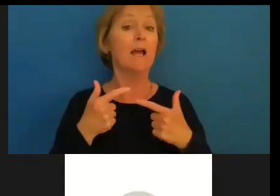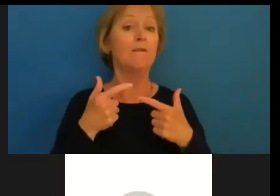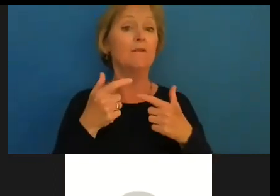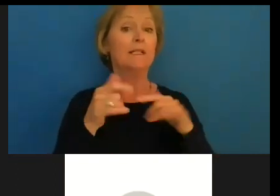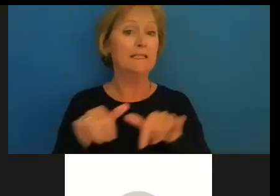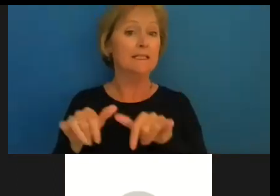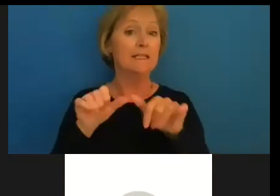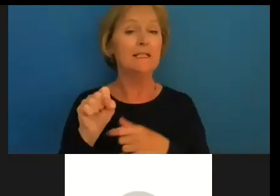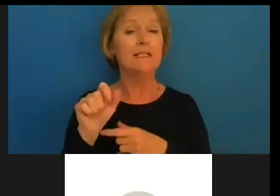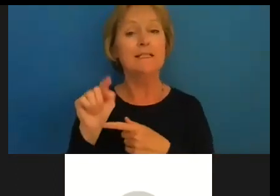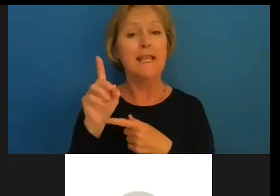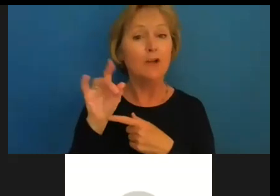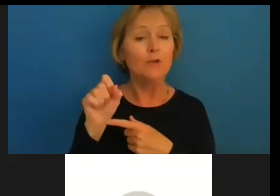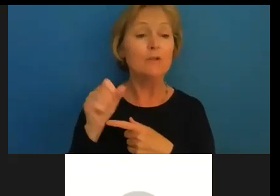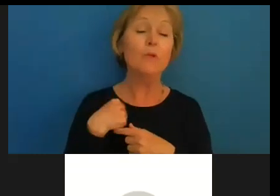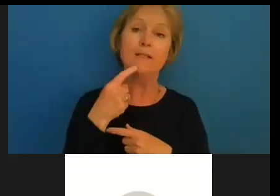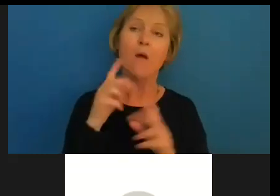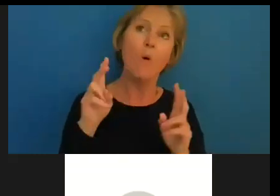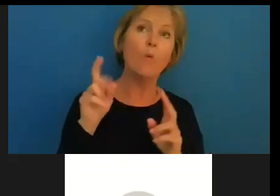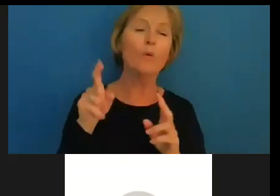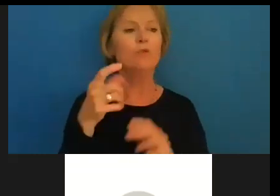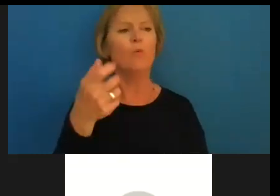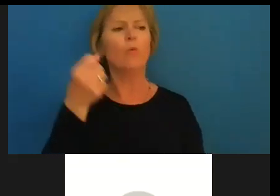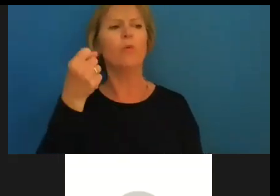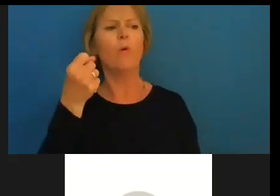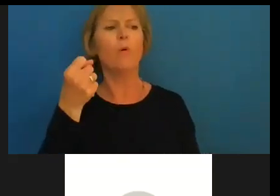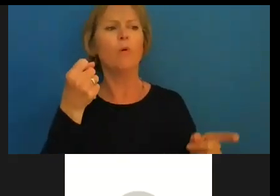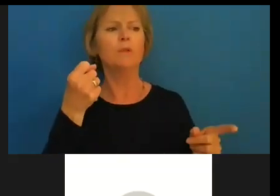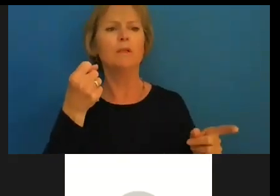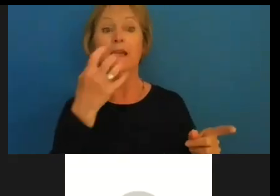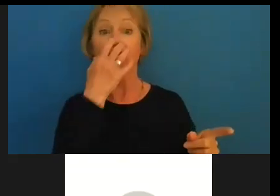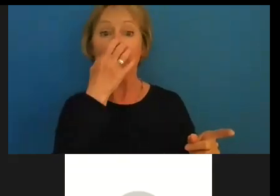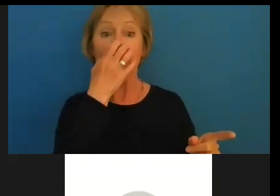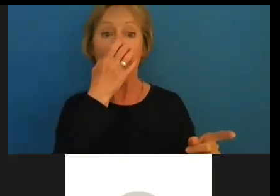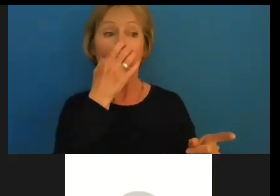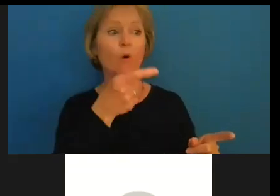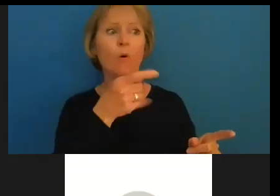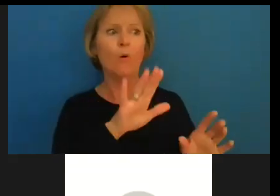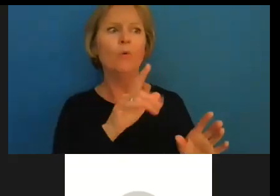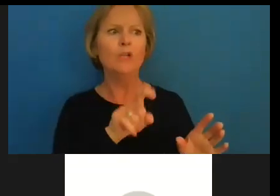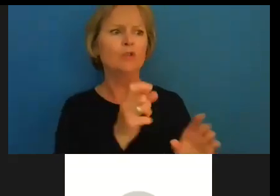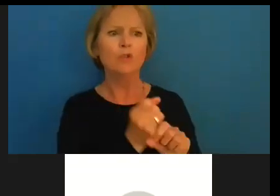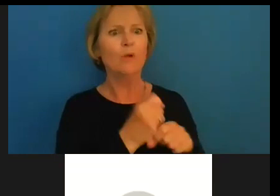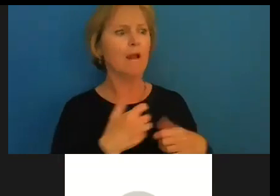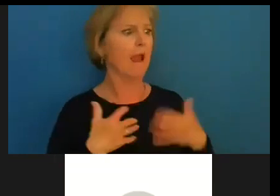know, we need to withhold the ventilator because we need to create healthy people because we